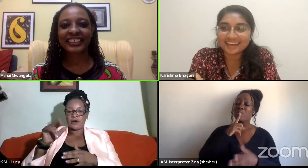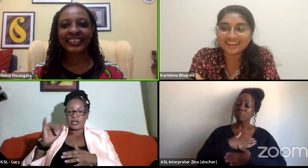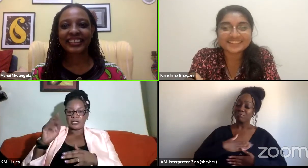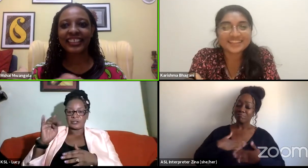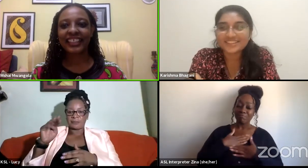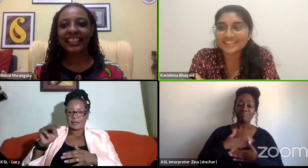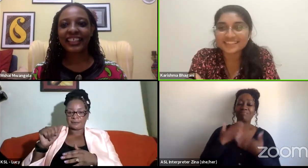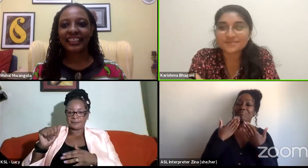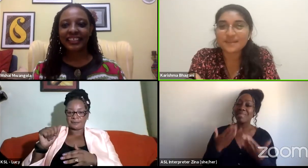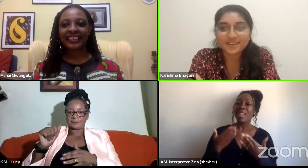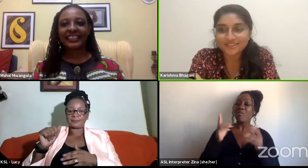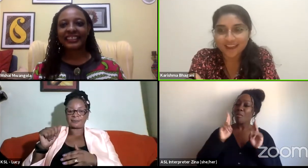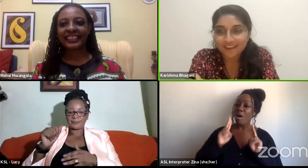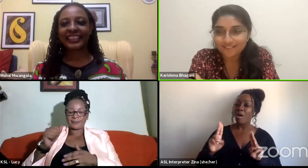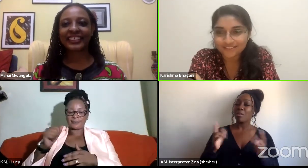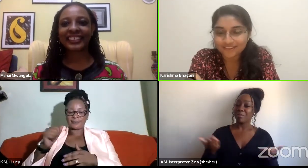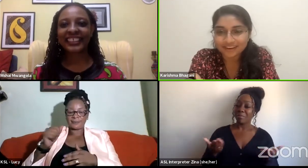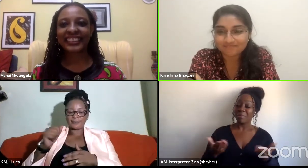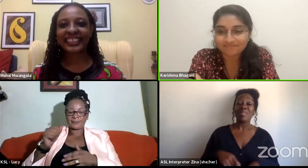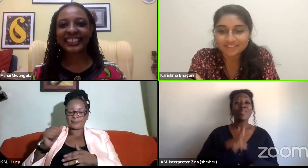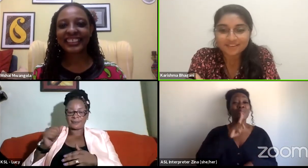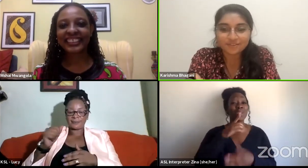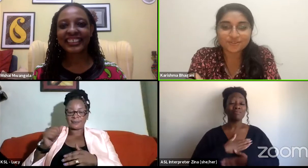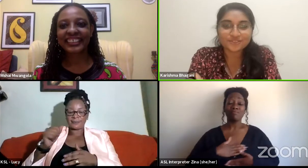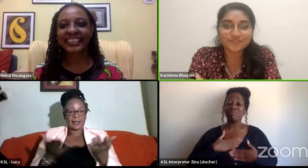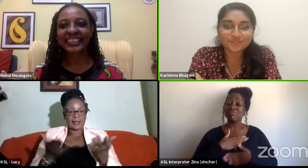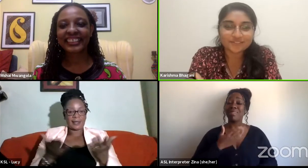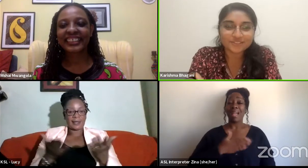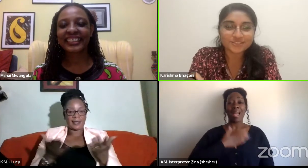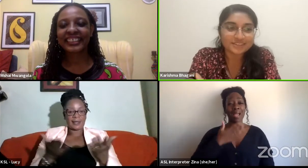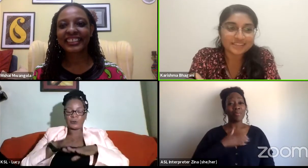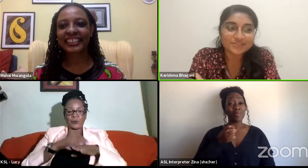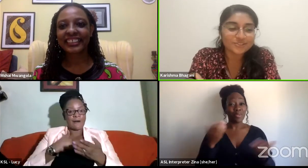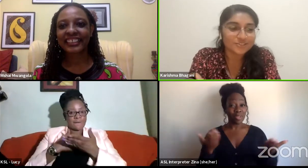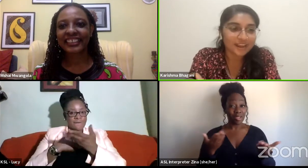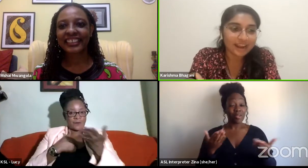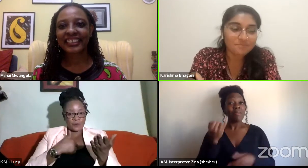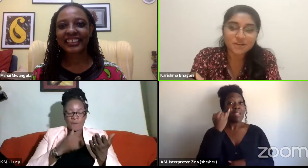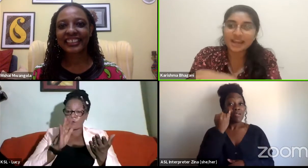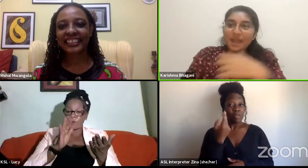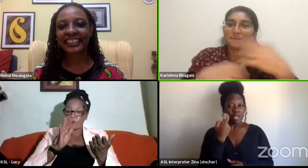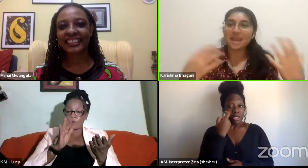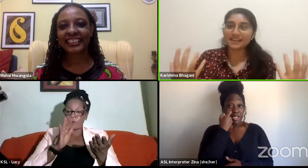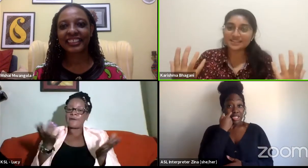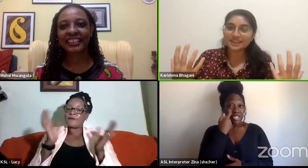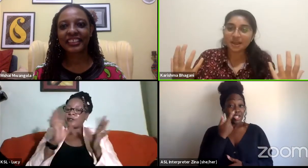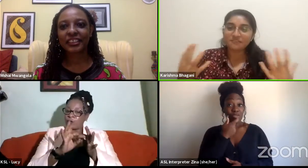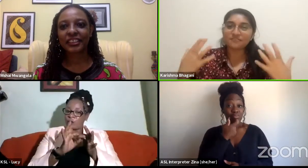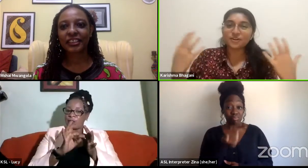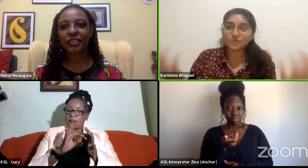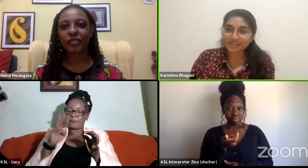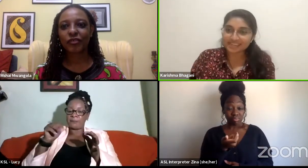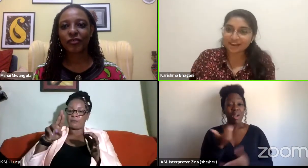Oh, it's such a pleasure to have you. For those of you that have just tuned in, just to share, Mshai and I met virtually